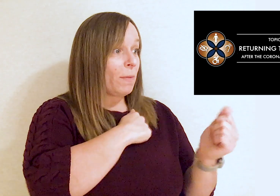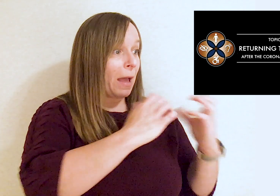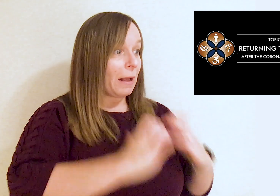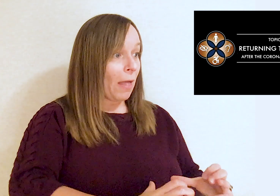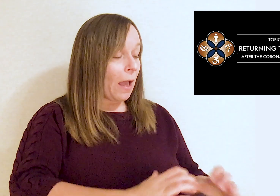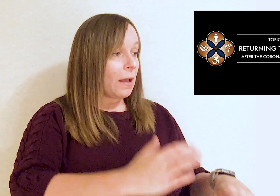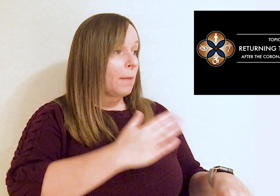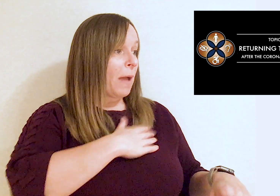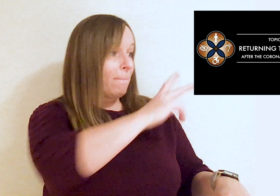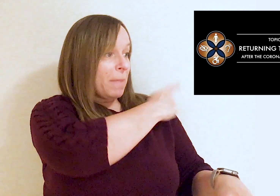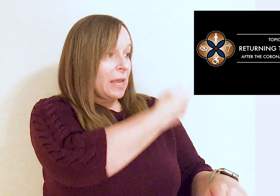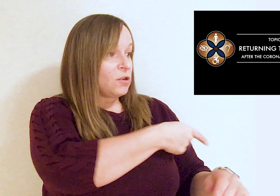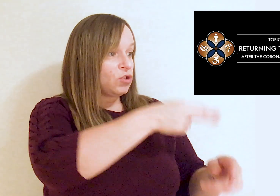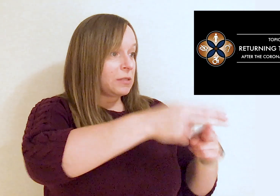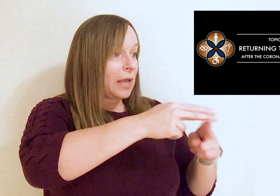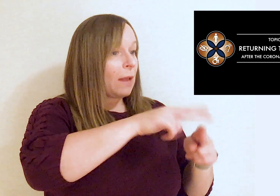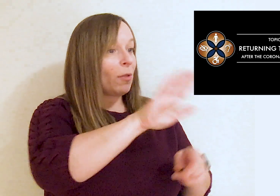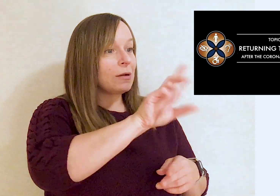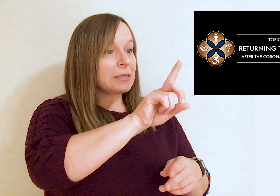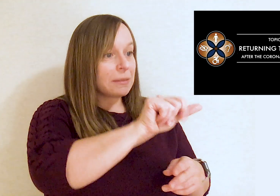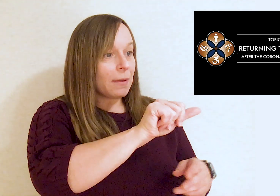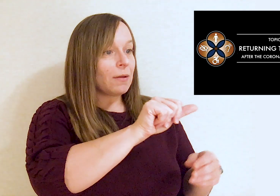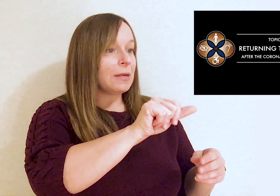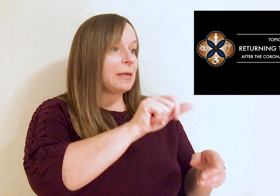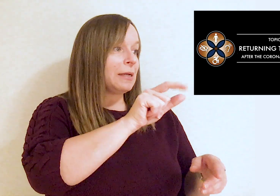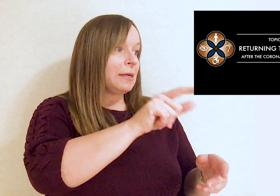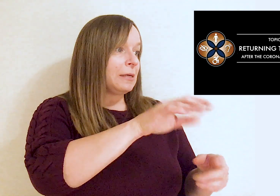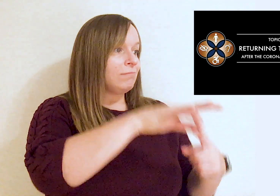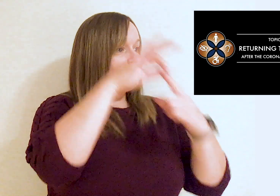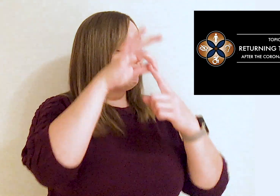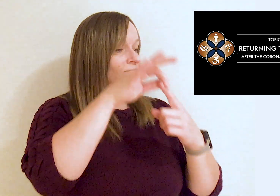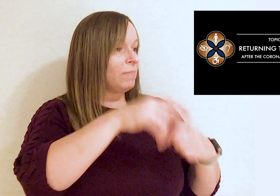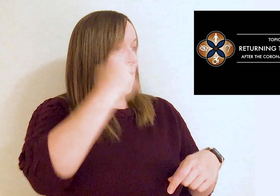client. This is the client's disabilities that make them uniquely vulnerable to